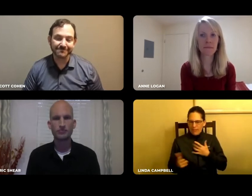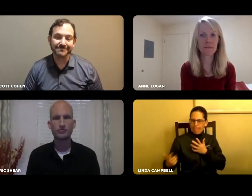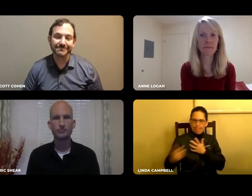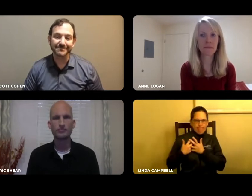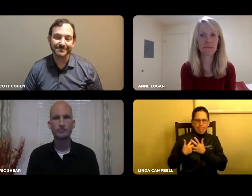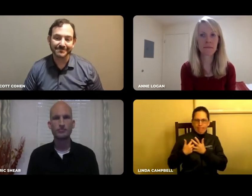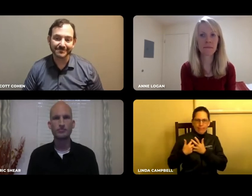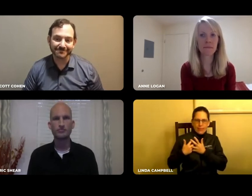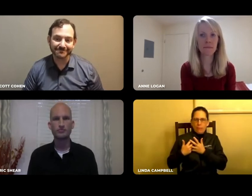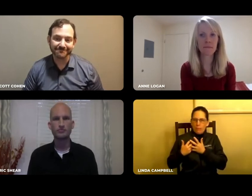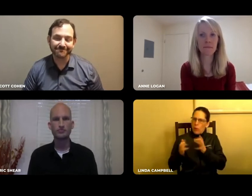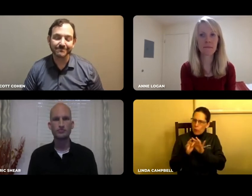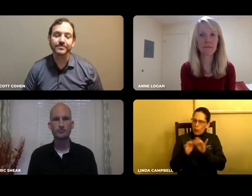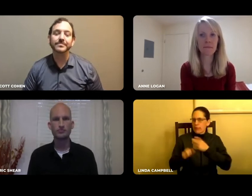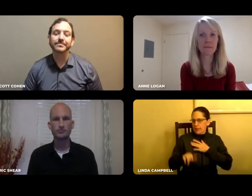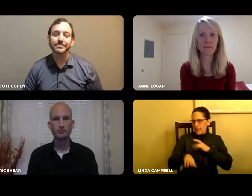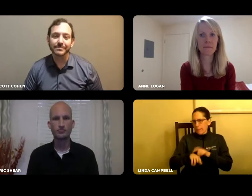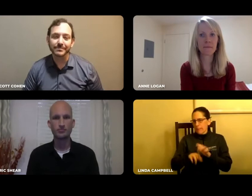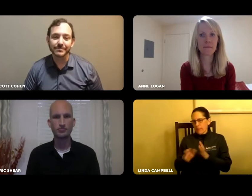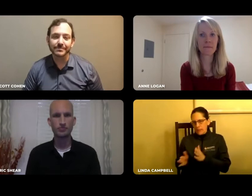I carry them with me and they feel like a benefit.